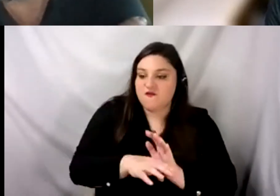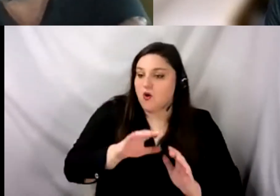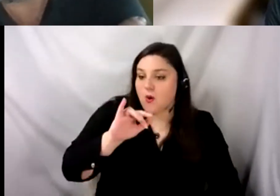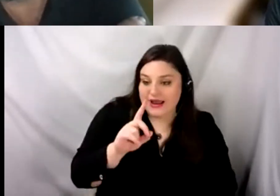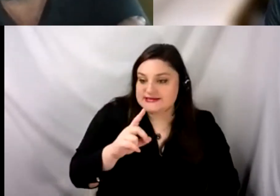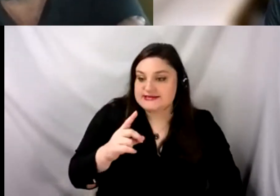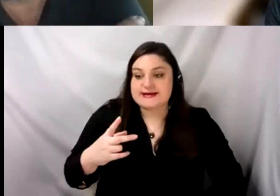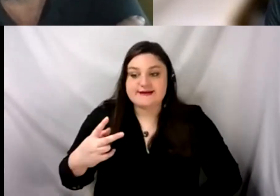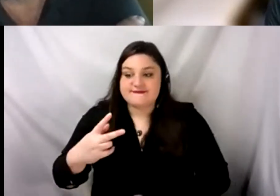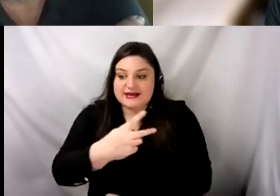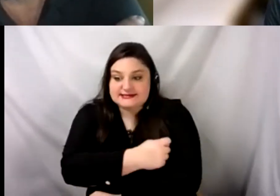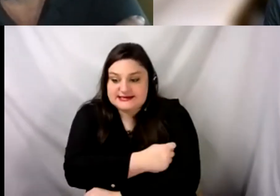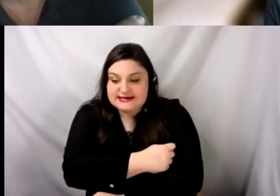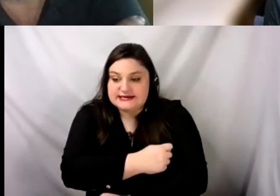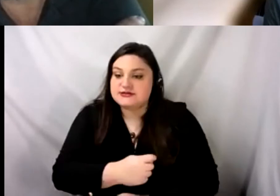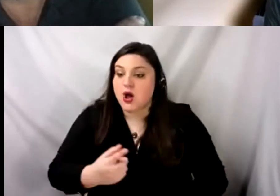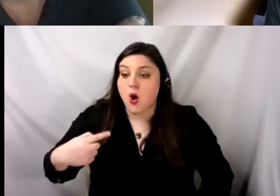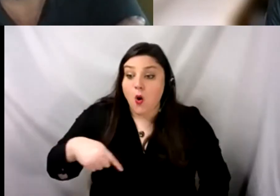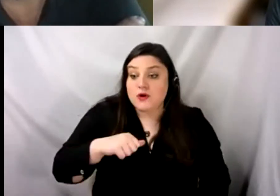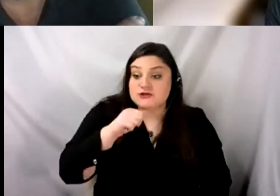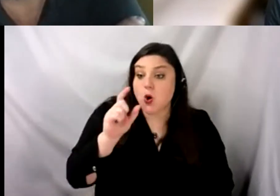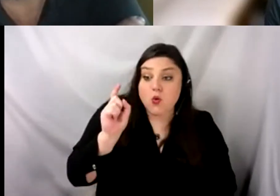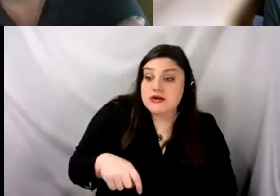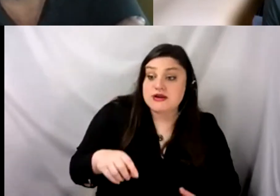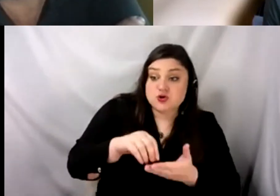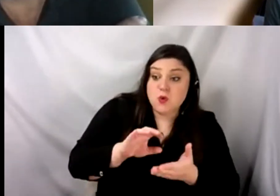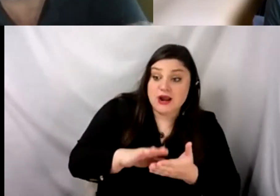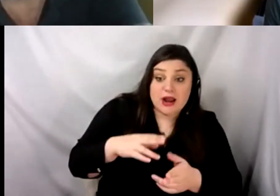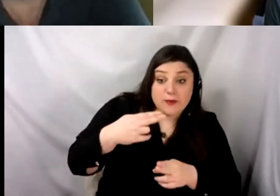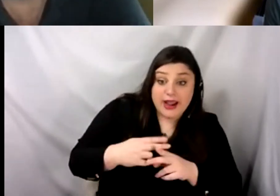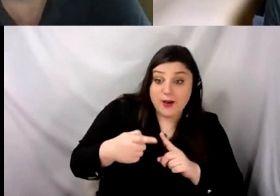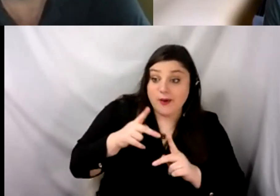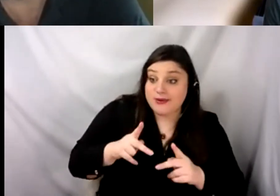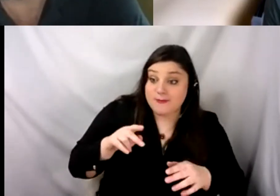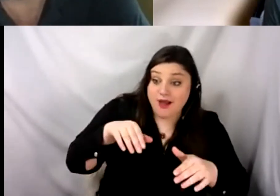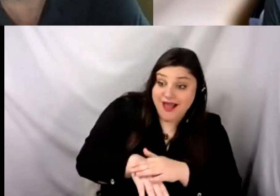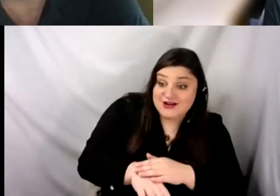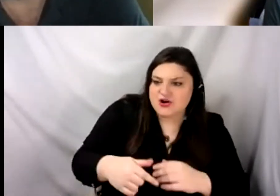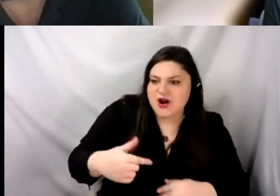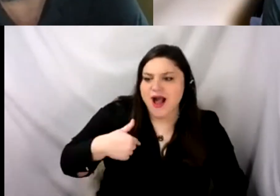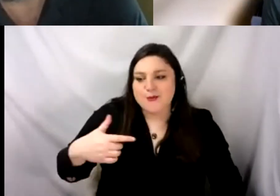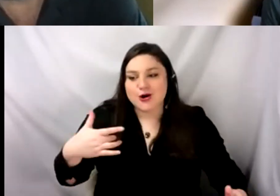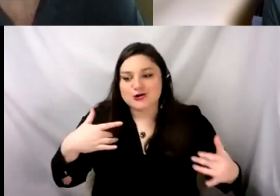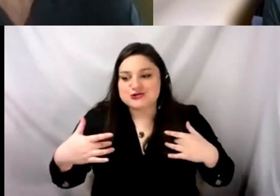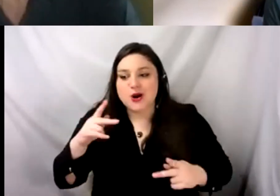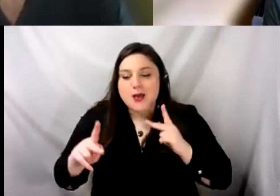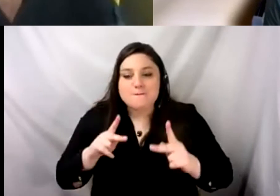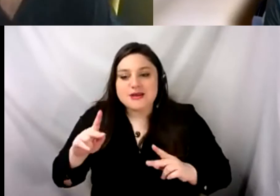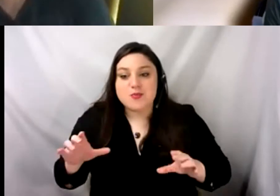people enter. I am concerned many places are doing this went undocumented or other folks may not want to prove their